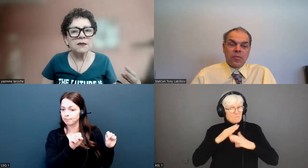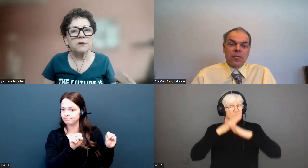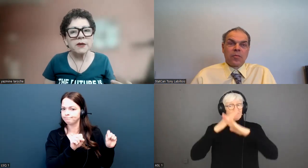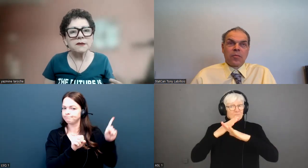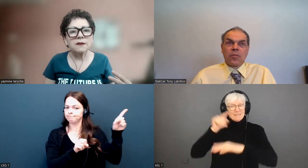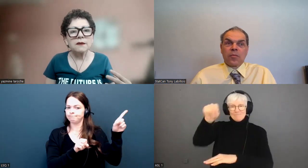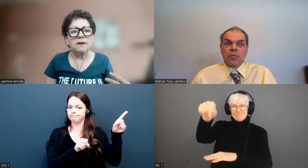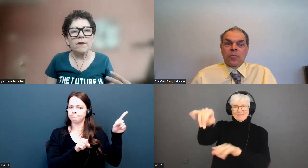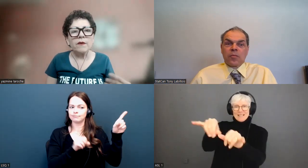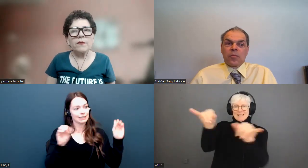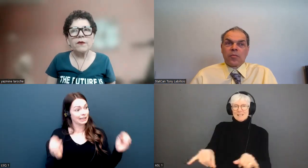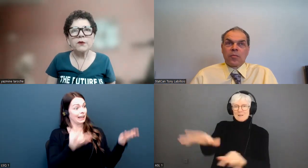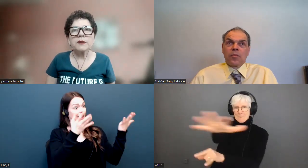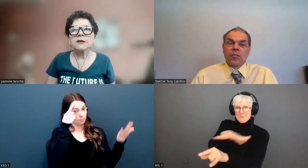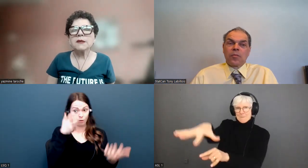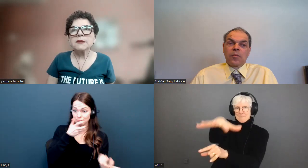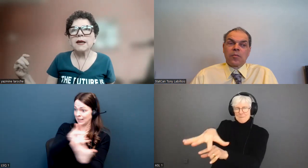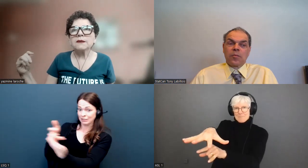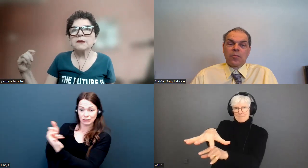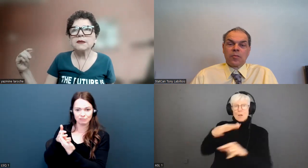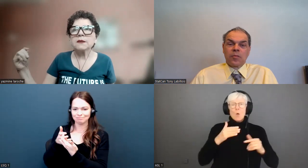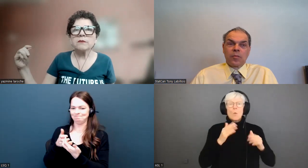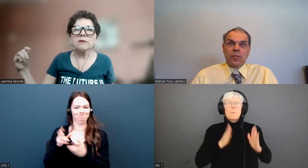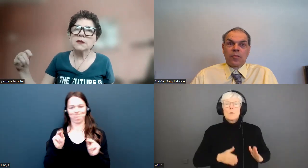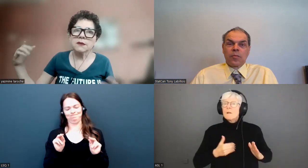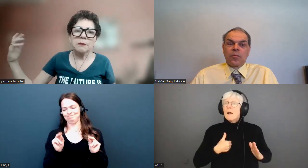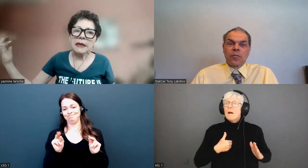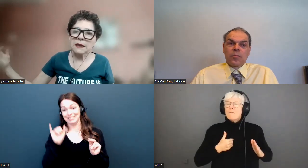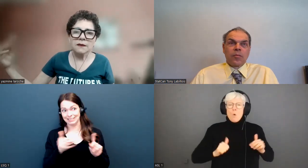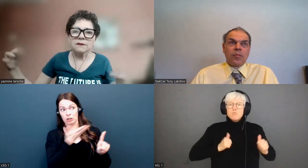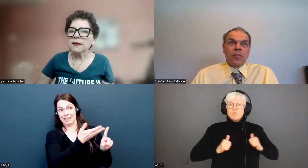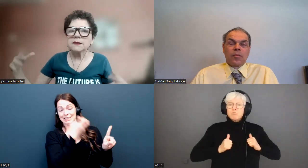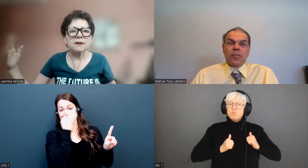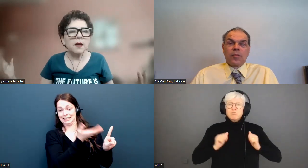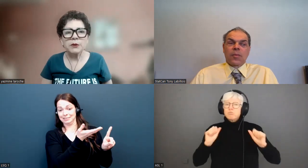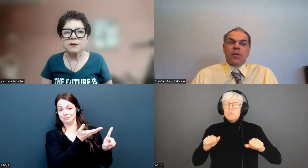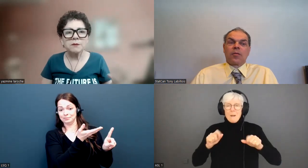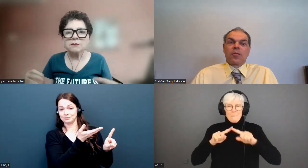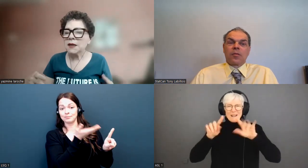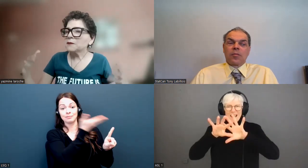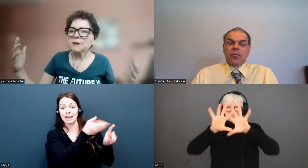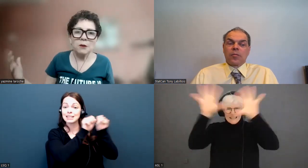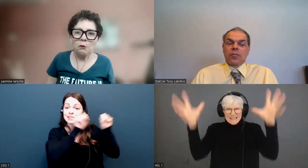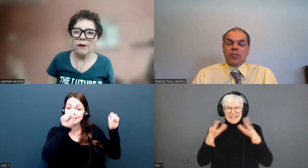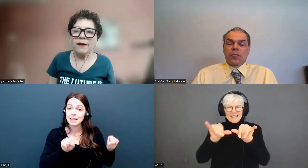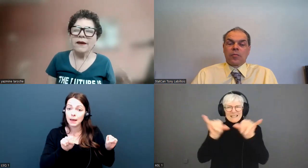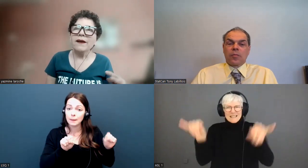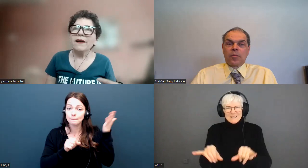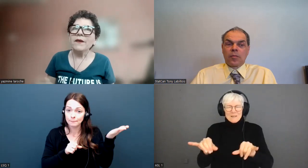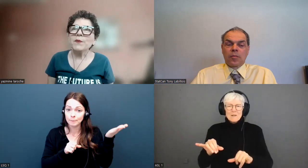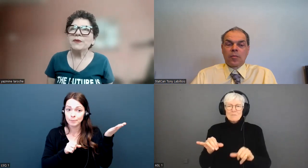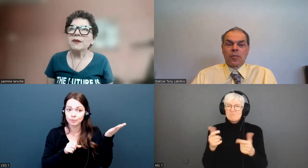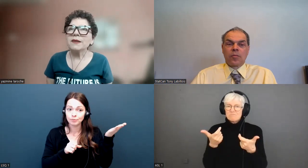the risk the risk is that the system because it's big and it's cumbersome and it's slow